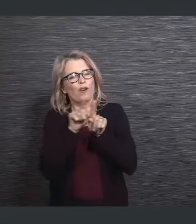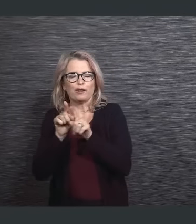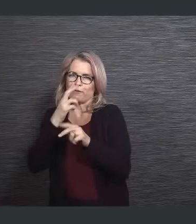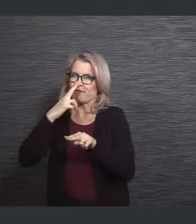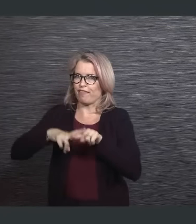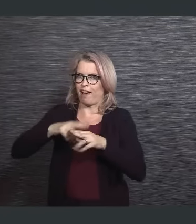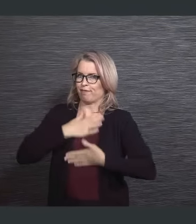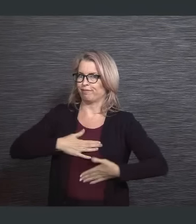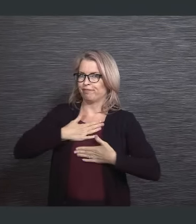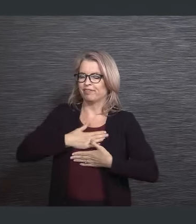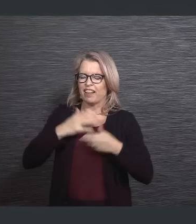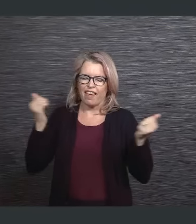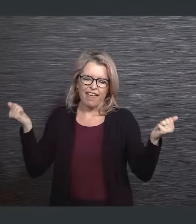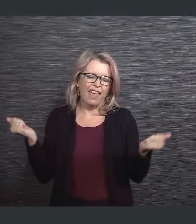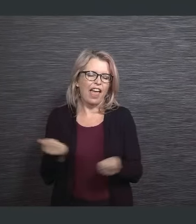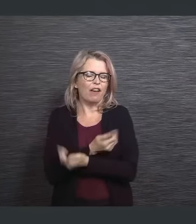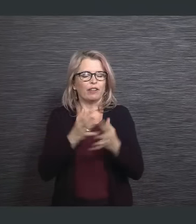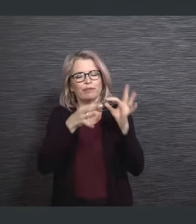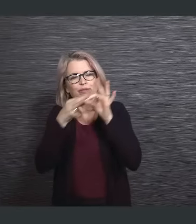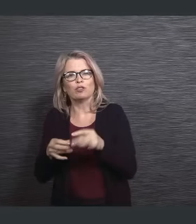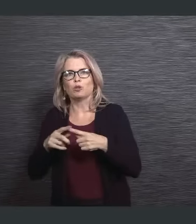Everything about "The Woman King" is authentic,